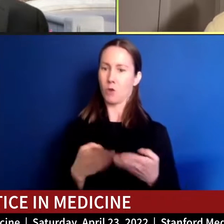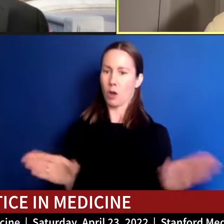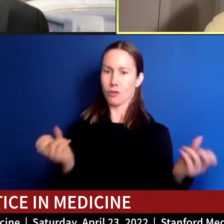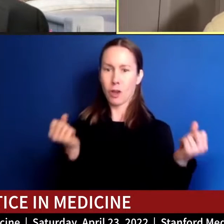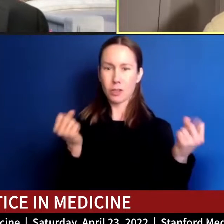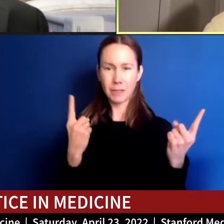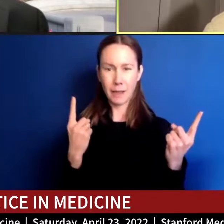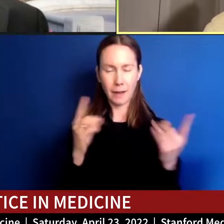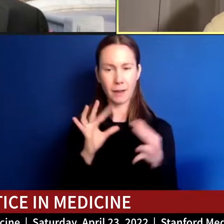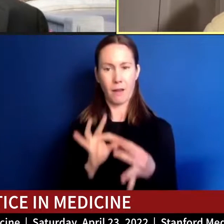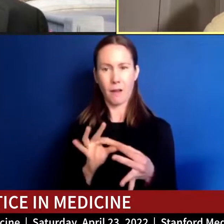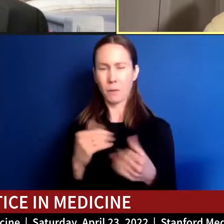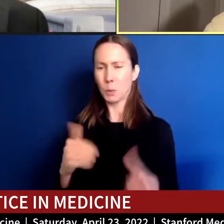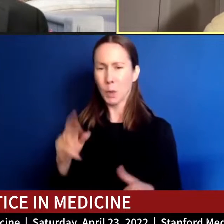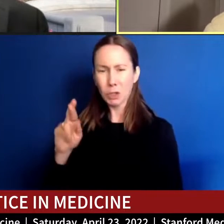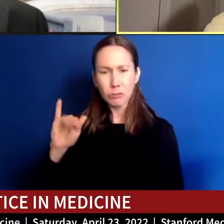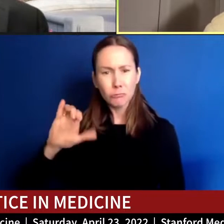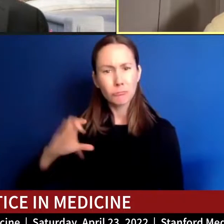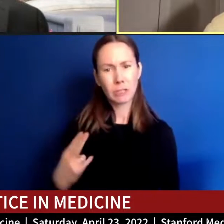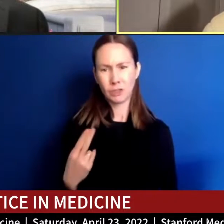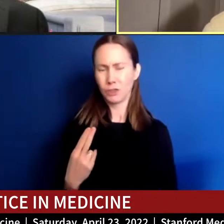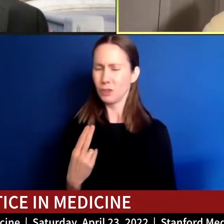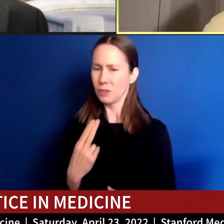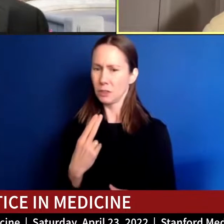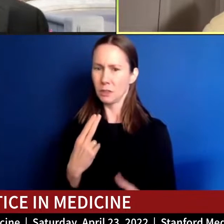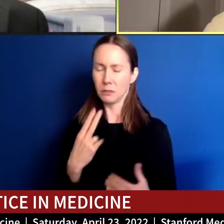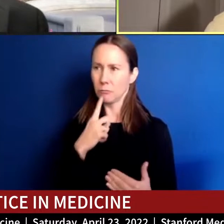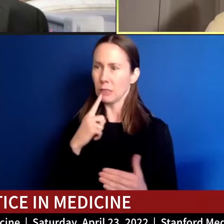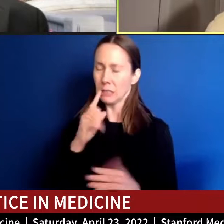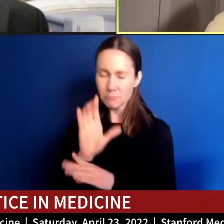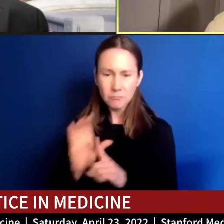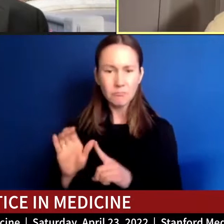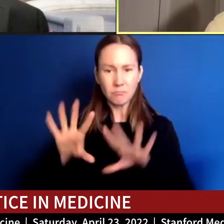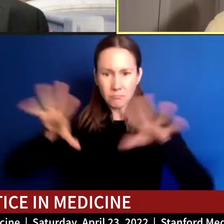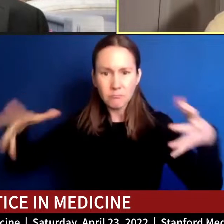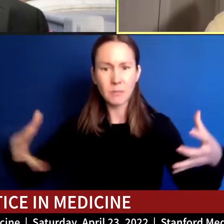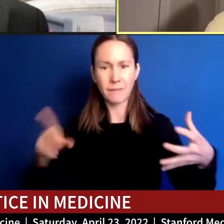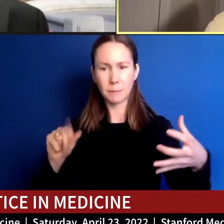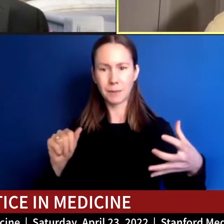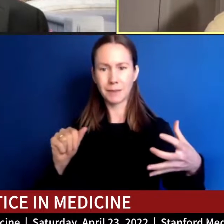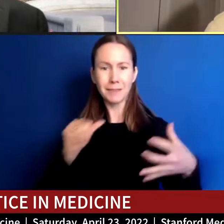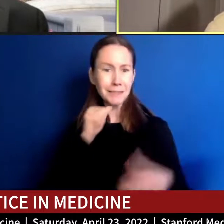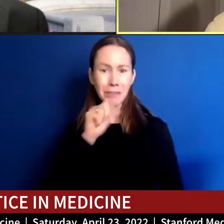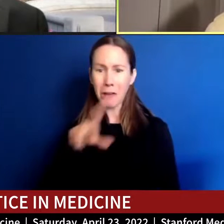diverseness of disability that is not all misery. You know, and that’s why